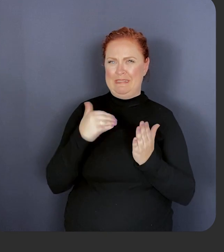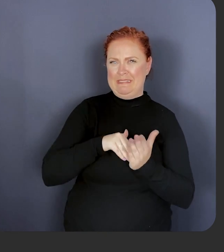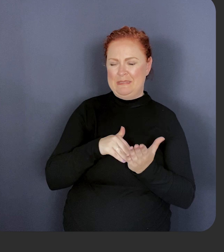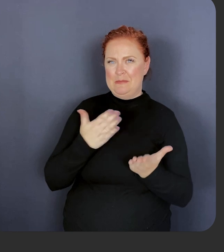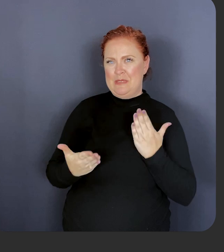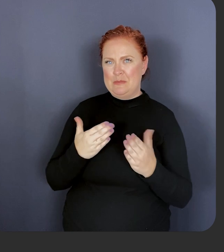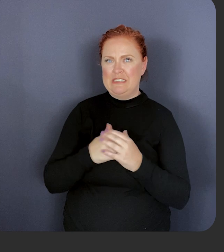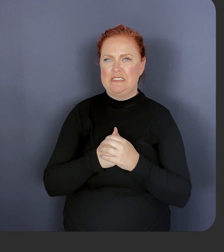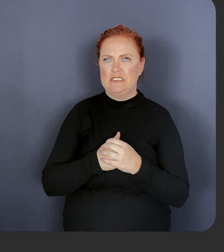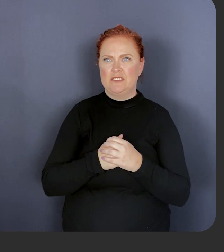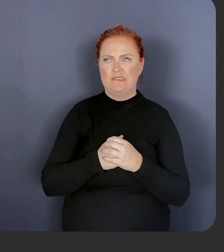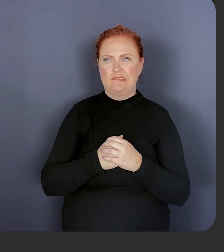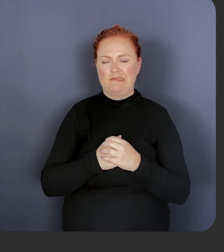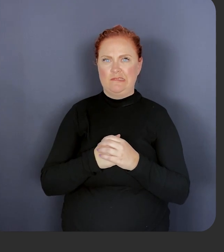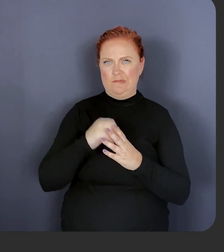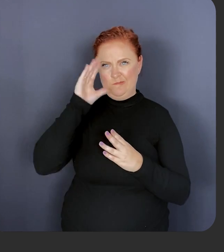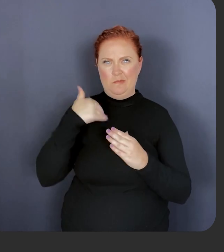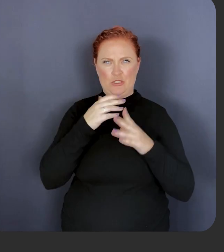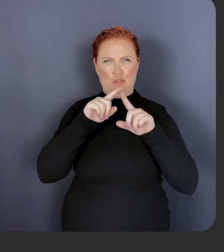because of how many things I'm sharing.